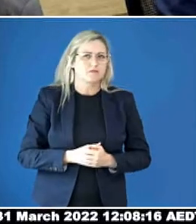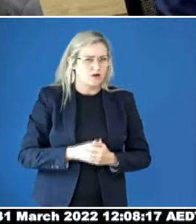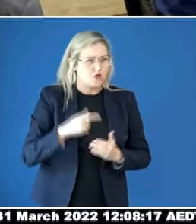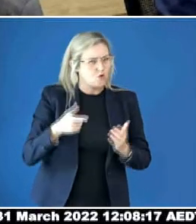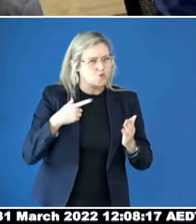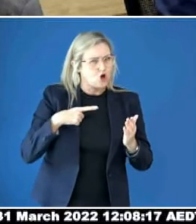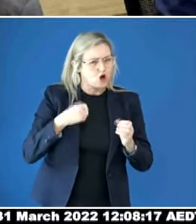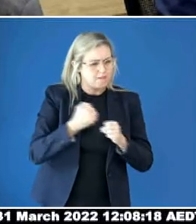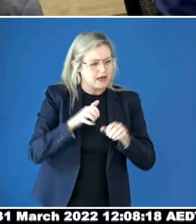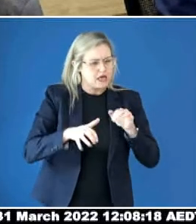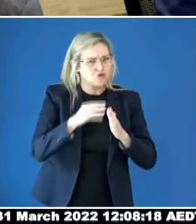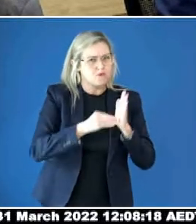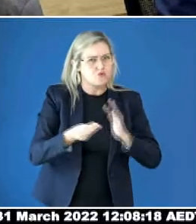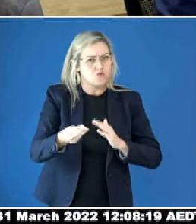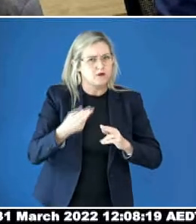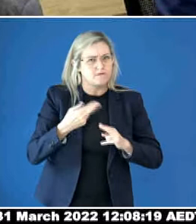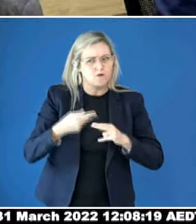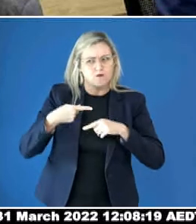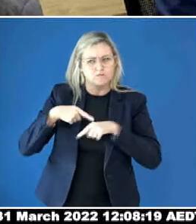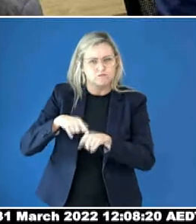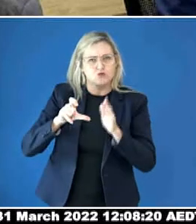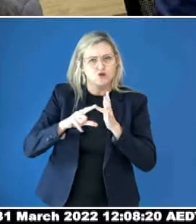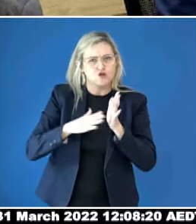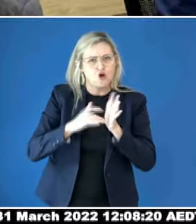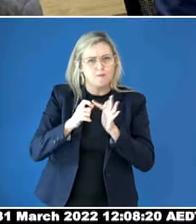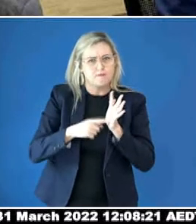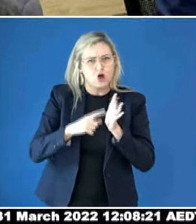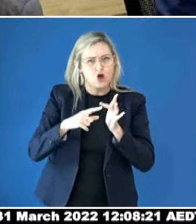I think so.